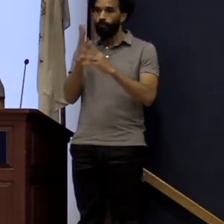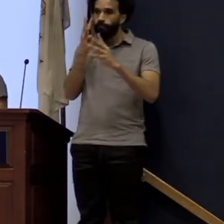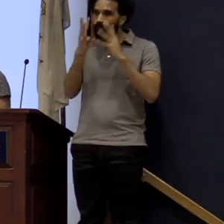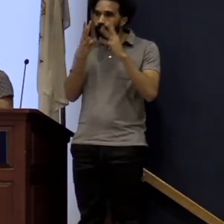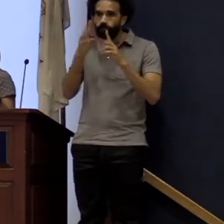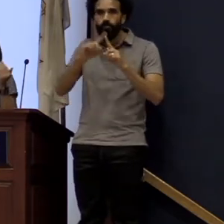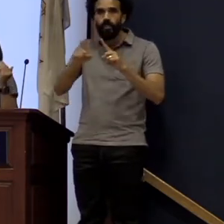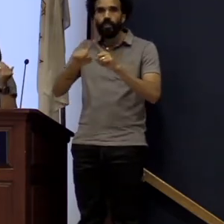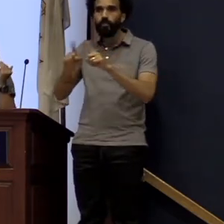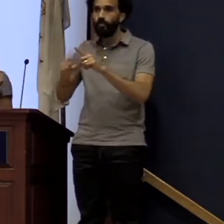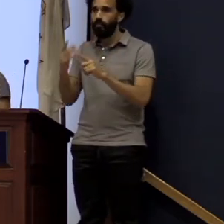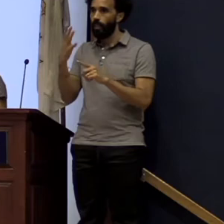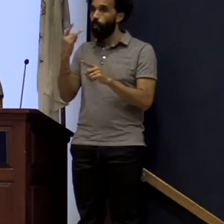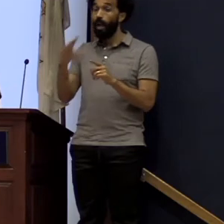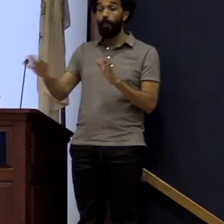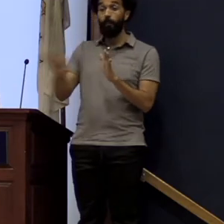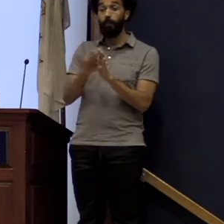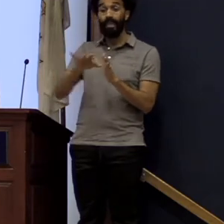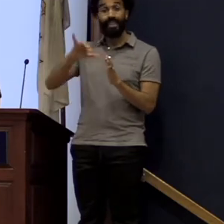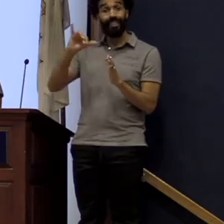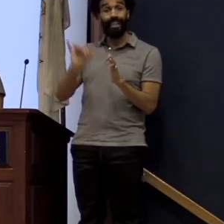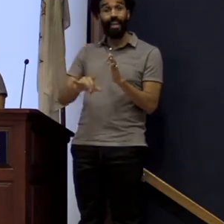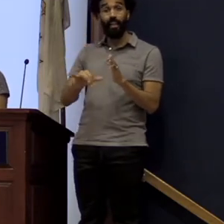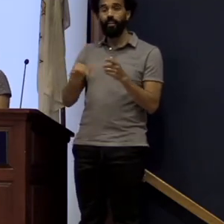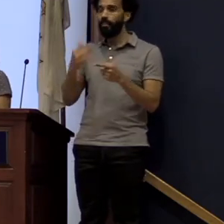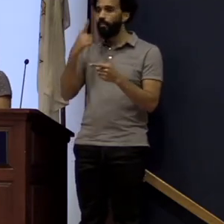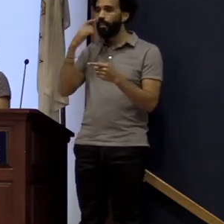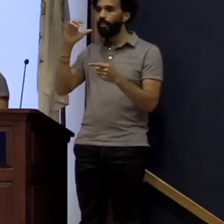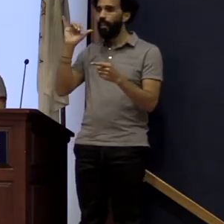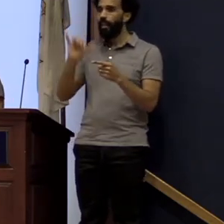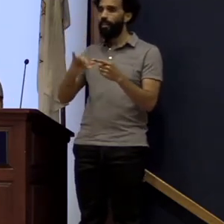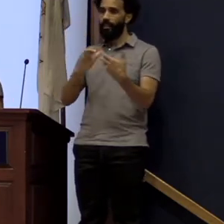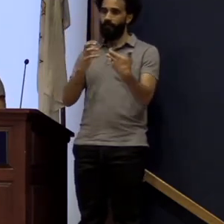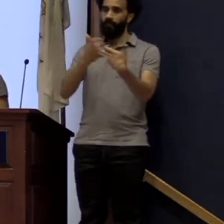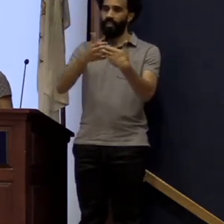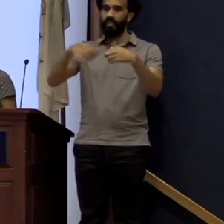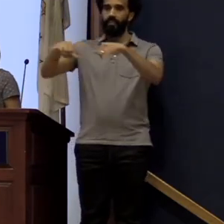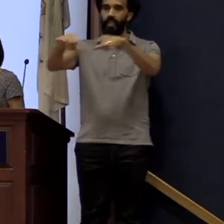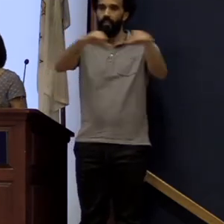It's because it needs two standards the NGSS standards in 6 7 and 8th grade science